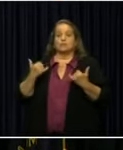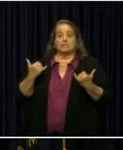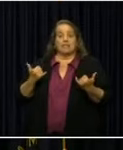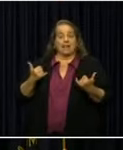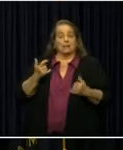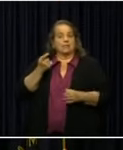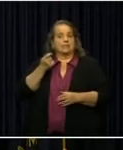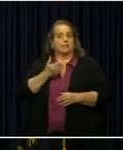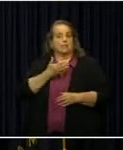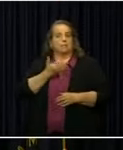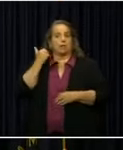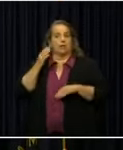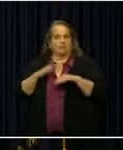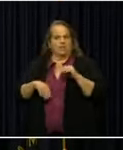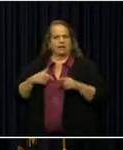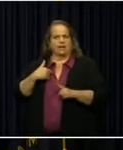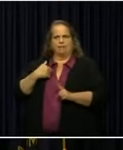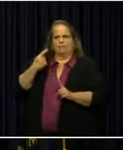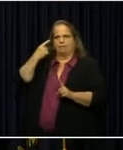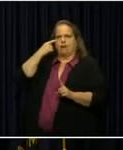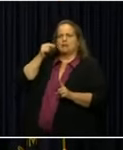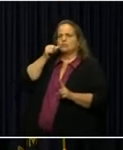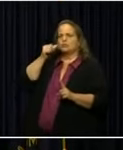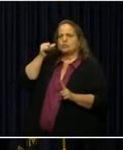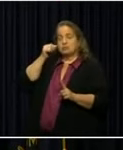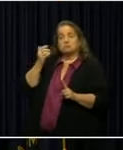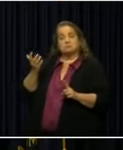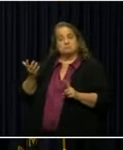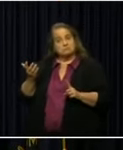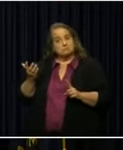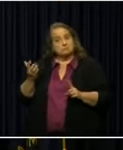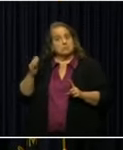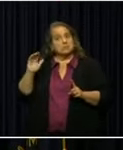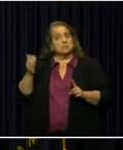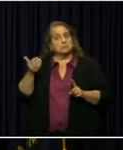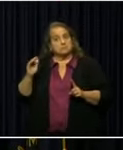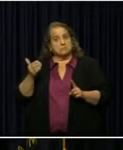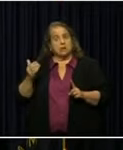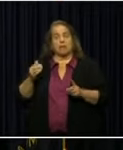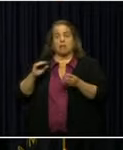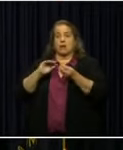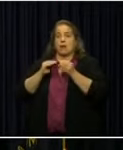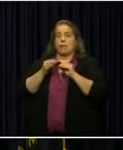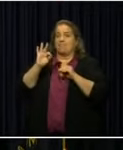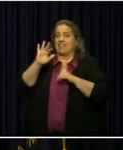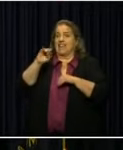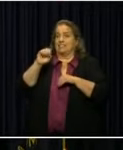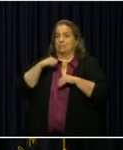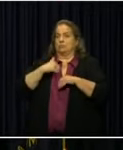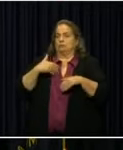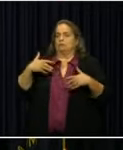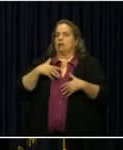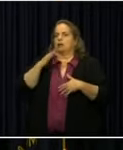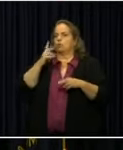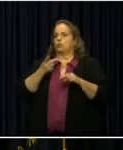CONTROL FROM THE LABS, BUT IT DOESN'T JUST RENEGE ONE POINT IN TIME. WHAT IT REFLECTS -- JUST REFLECT